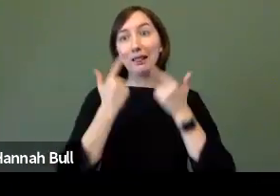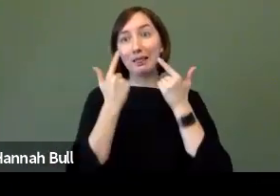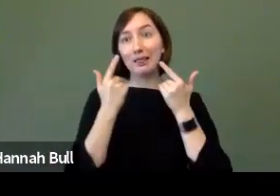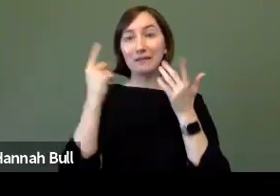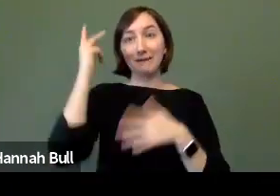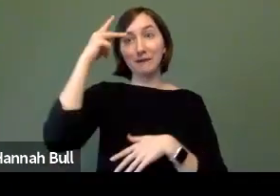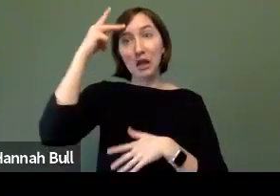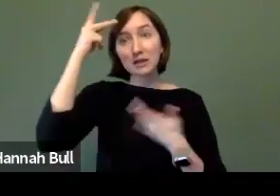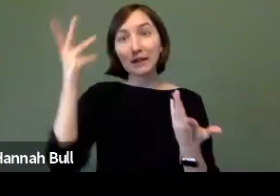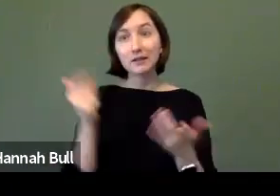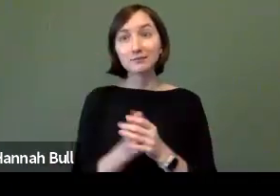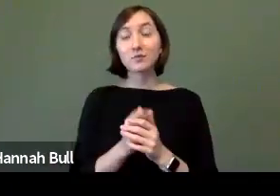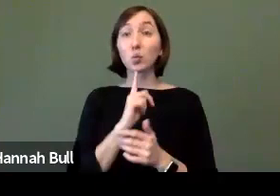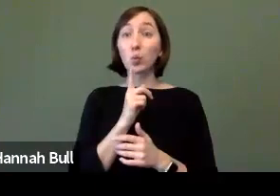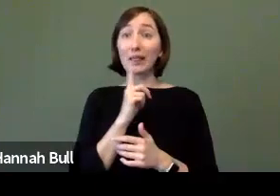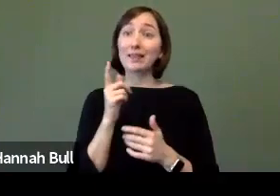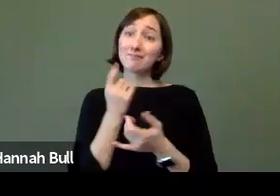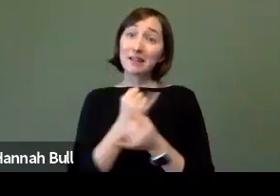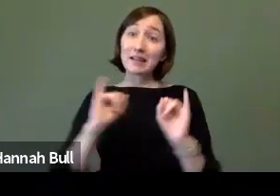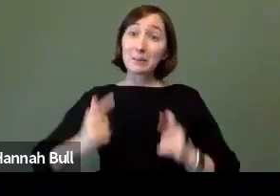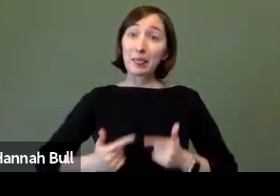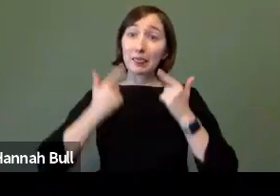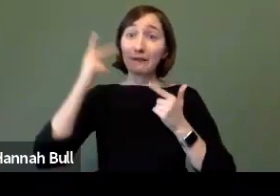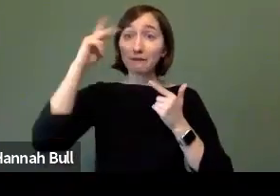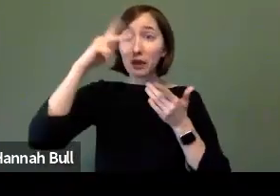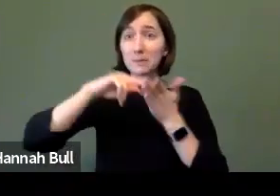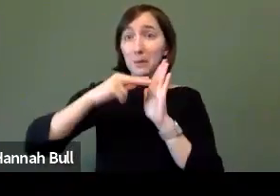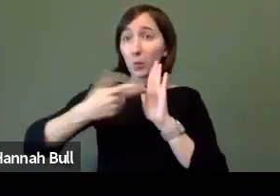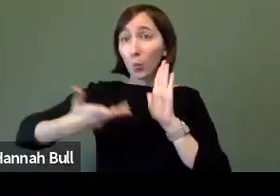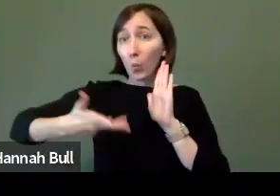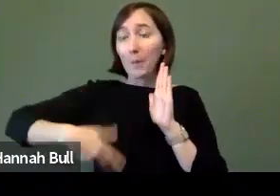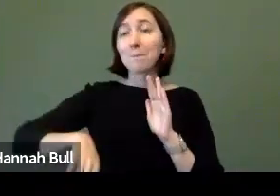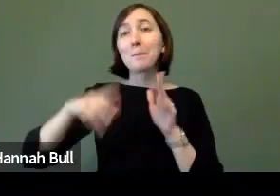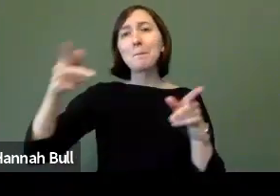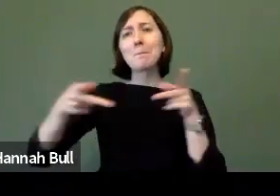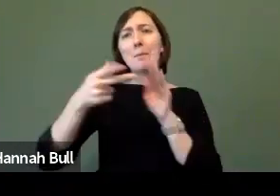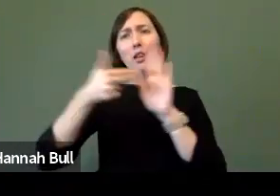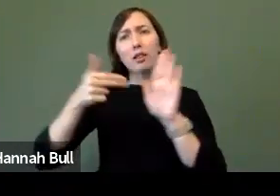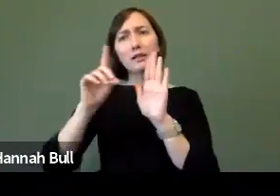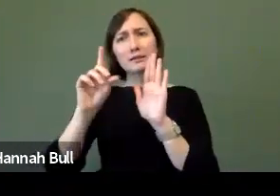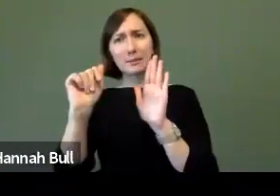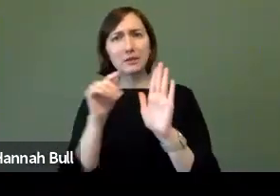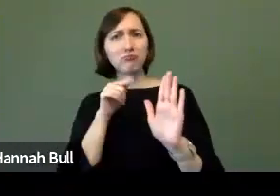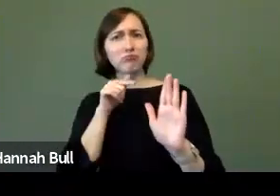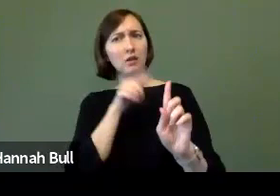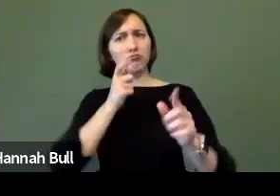At its core, independent living philosophy is people with disabilities being in charge of their lives.